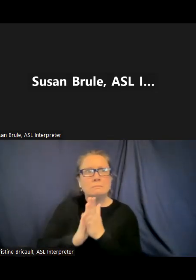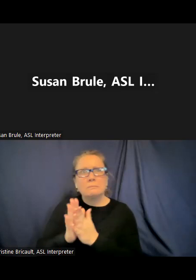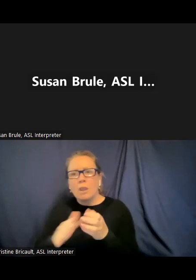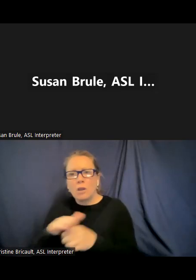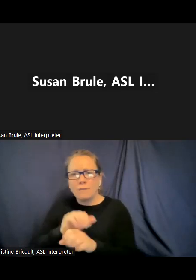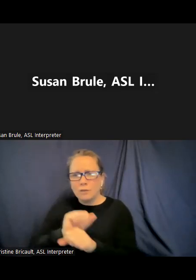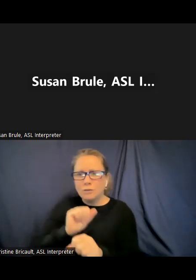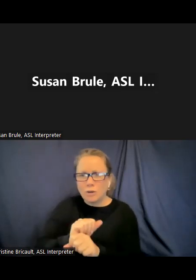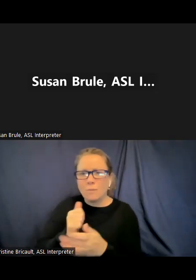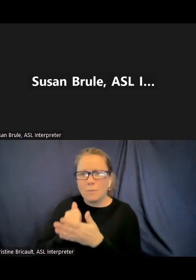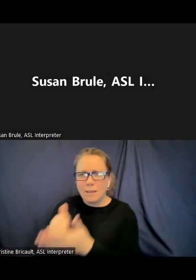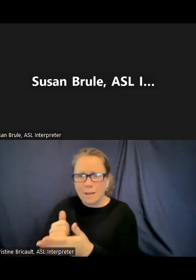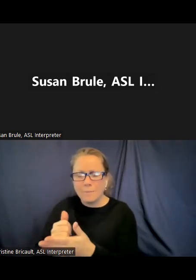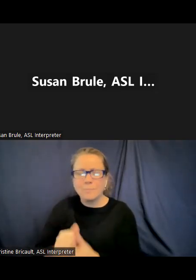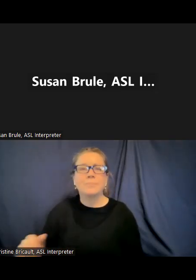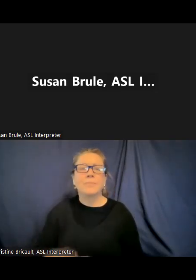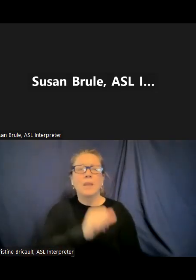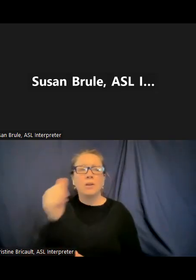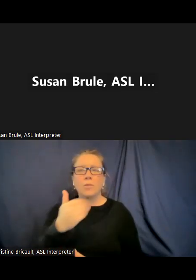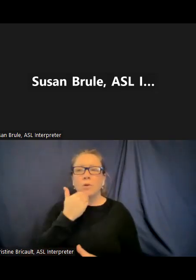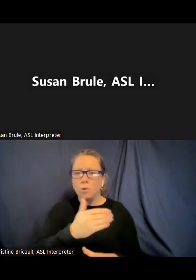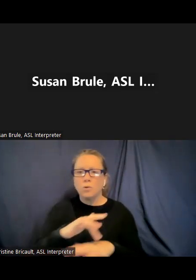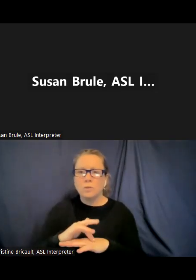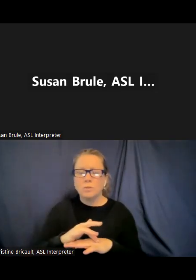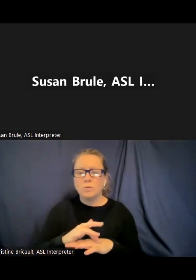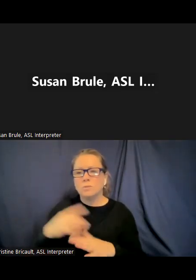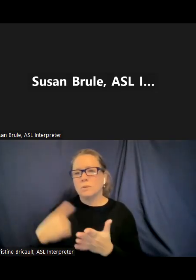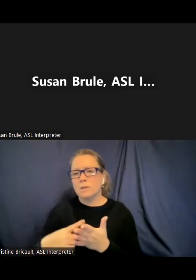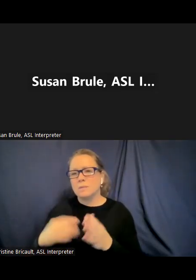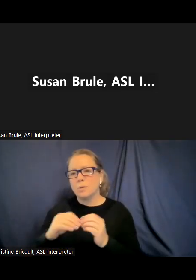Another good source, which we'll talk about at the end, is the Job Accommodation Network.